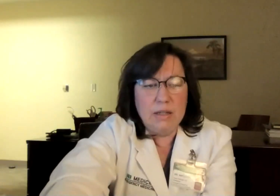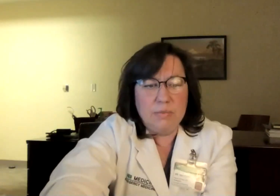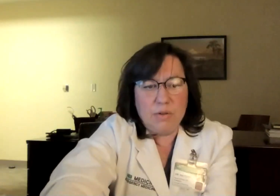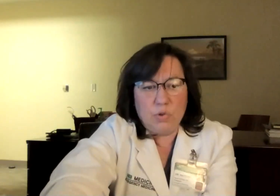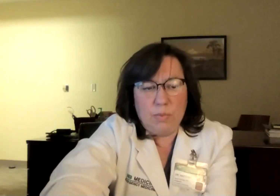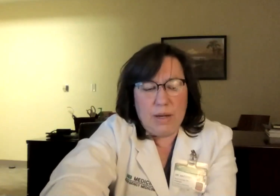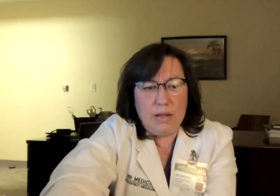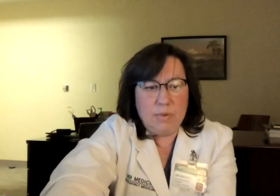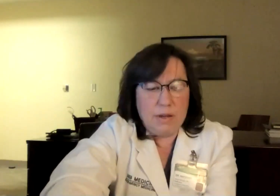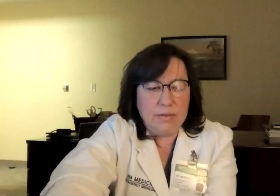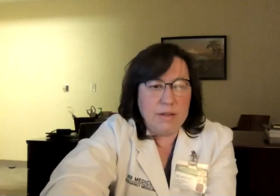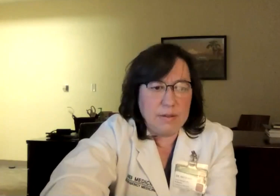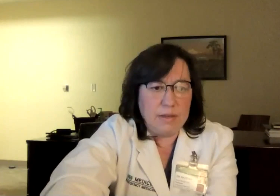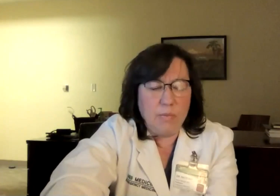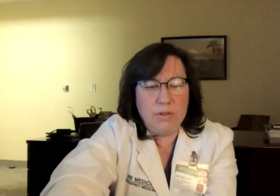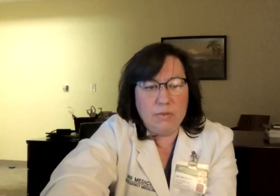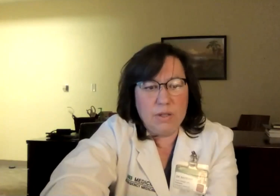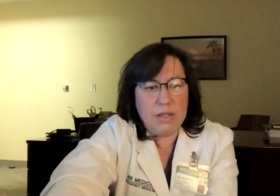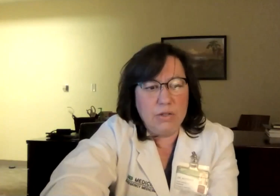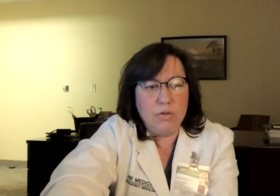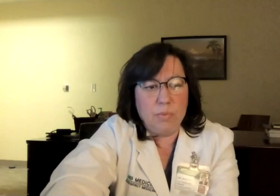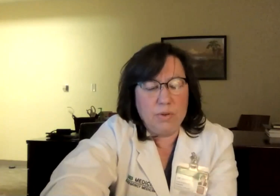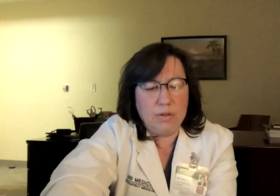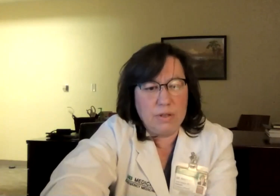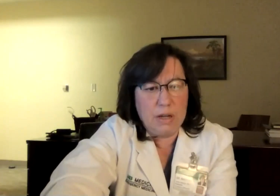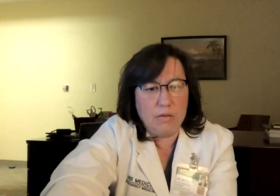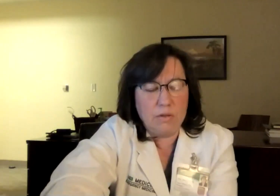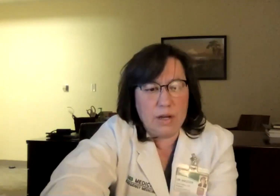mild joint pains malaise things like that we don't really need you to report those in health check